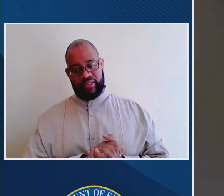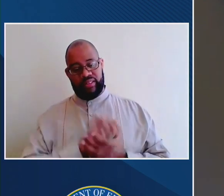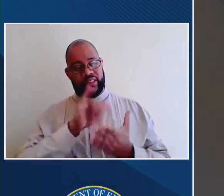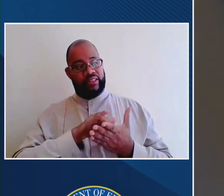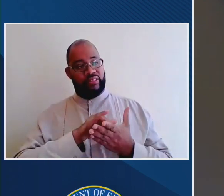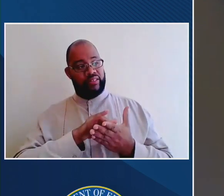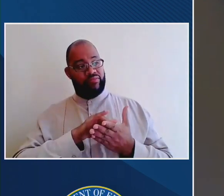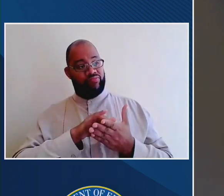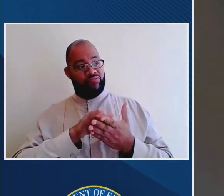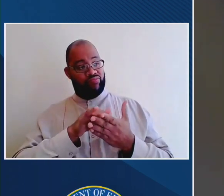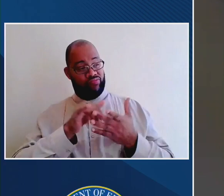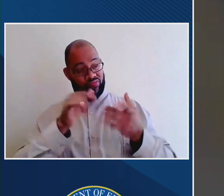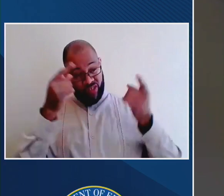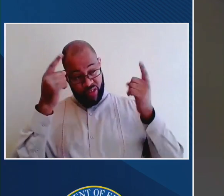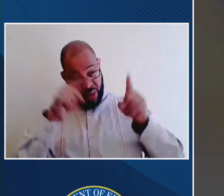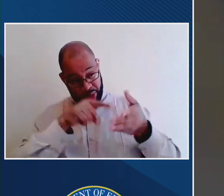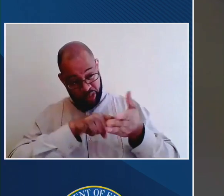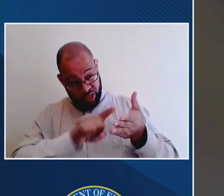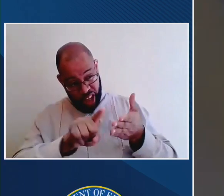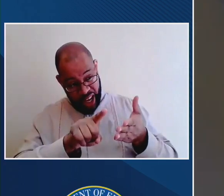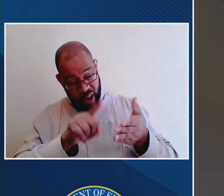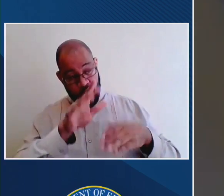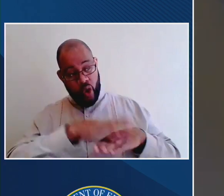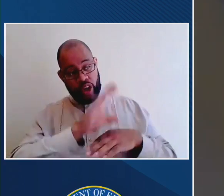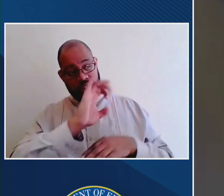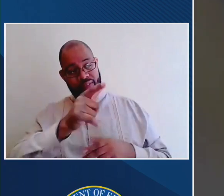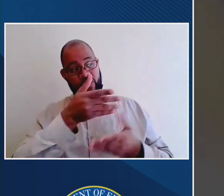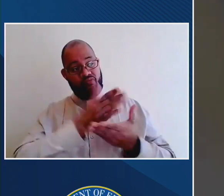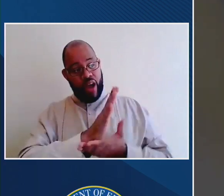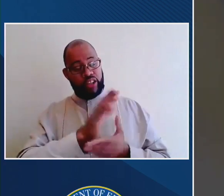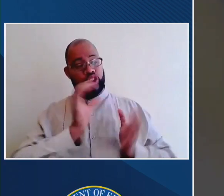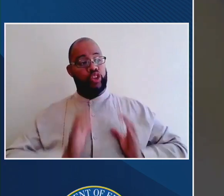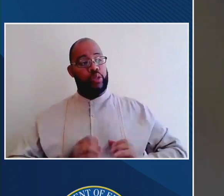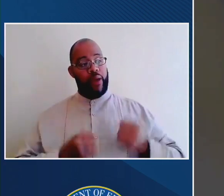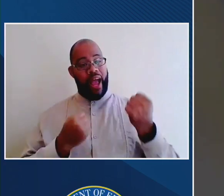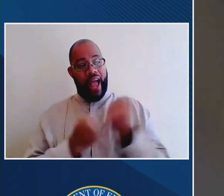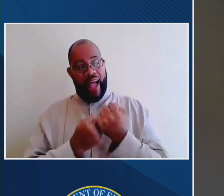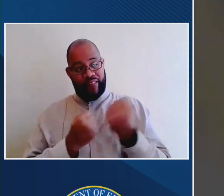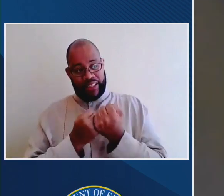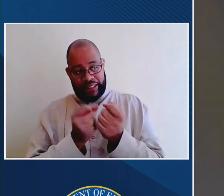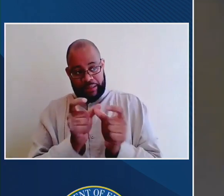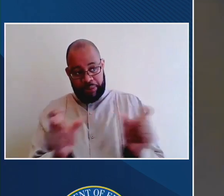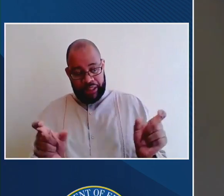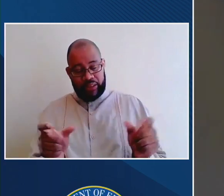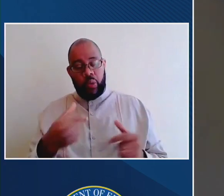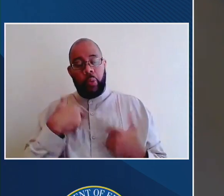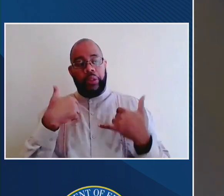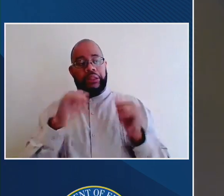check on the civil rights consumer advocate. We will still need those bios